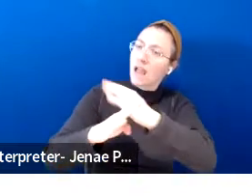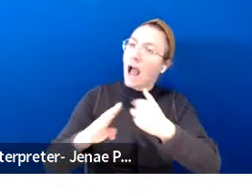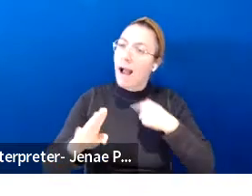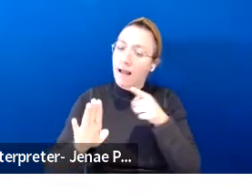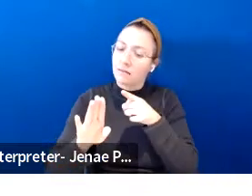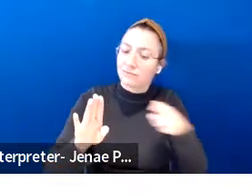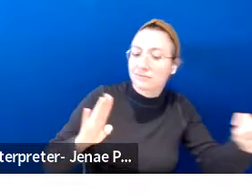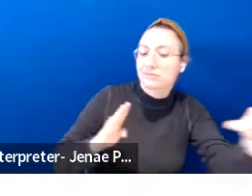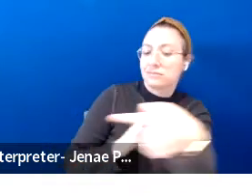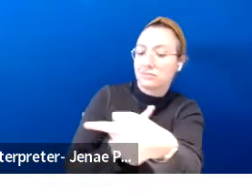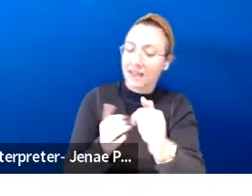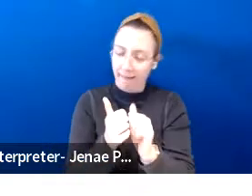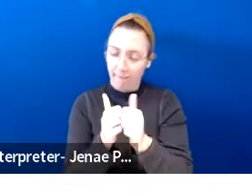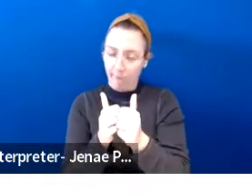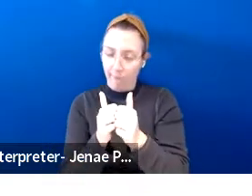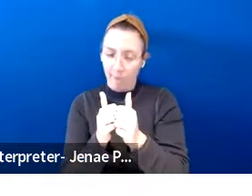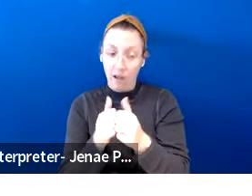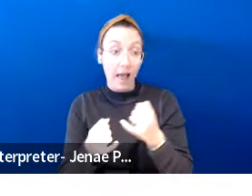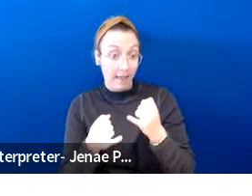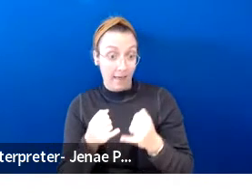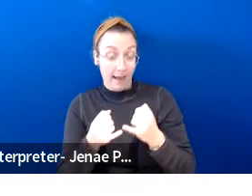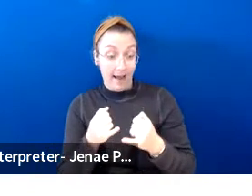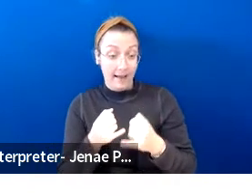The way power the lastly, the way power is the pathways.